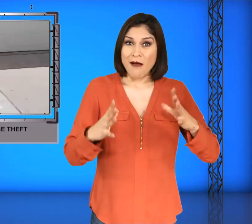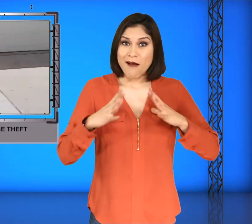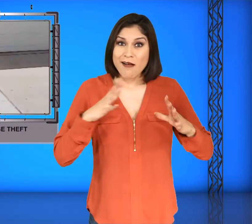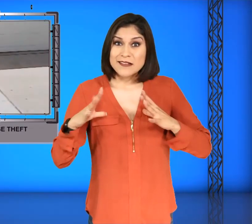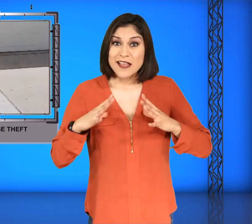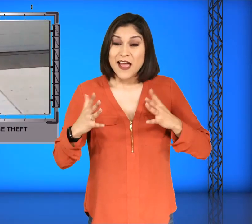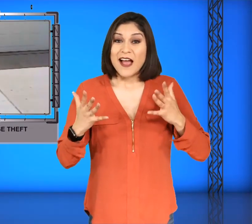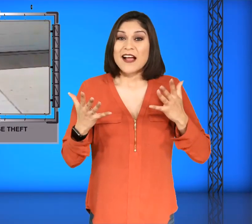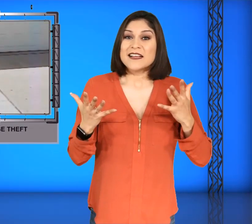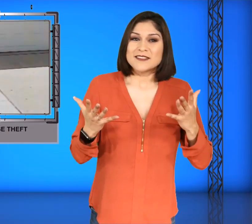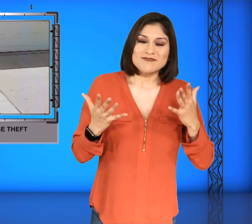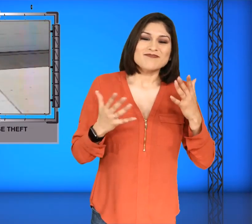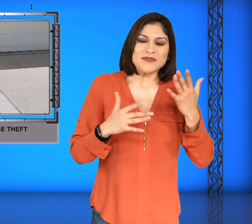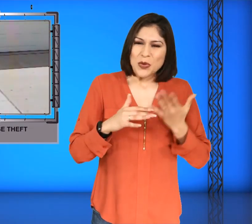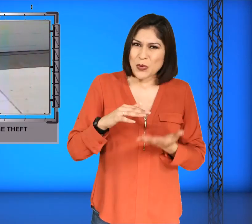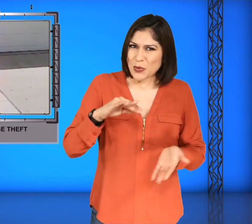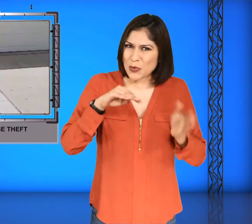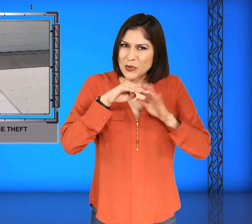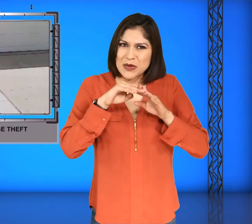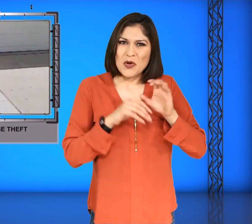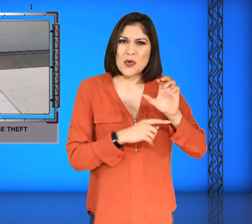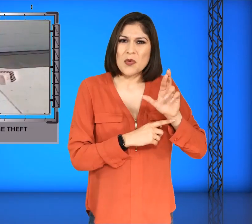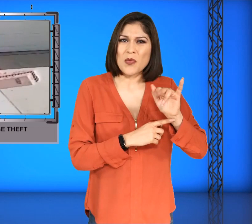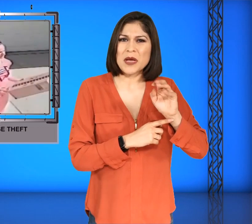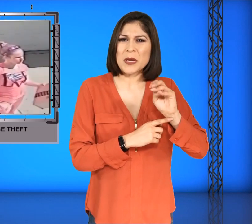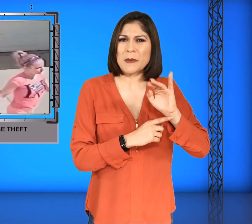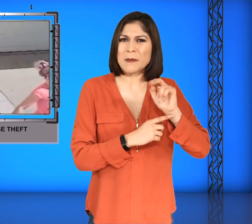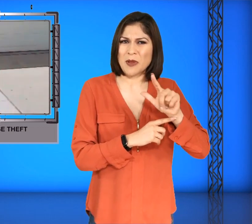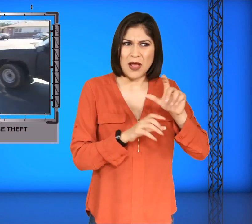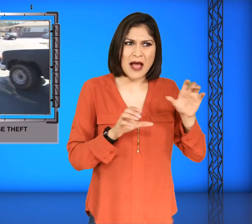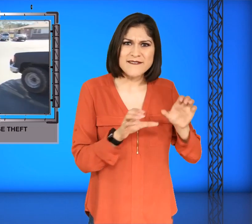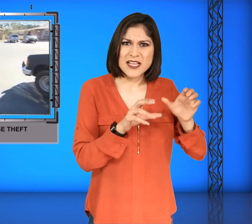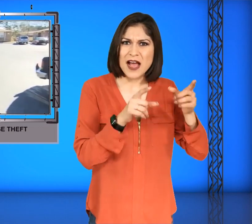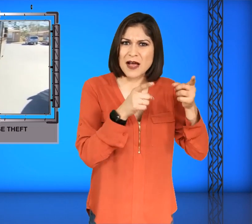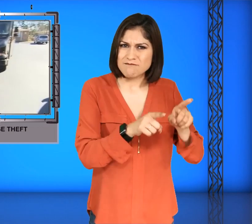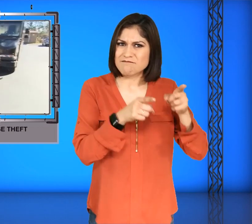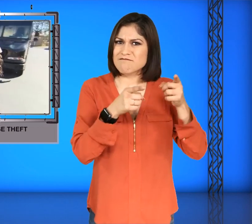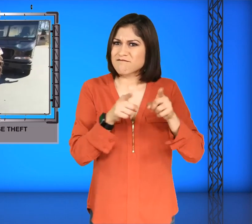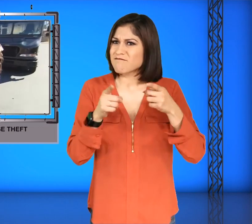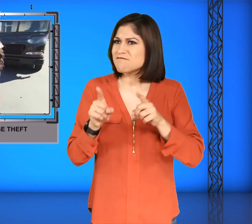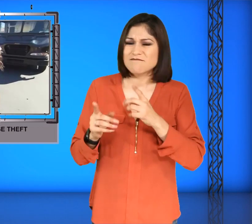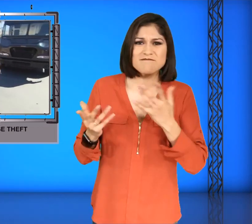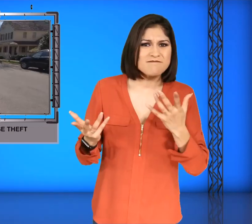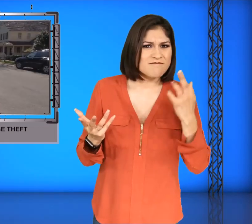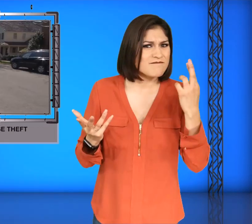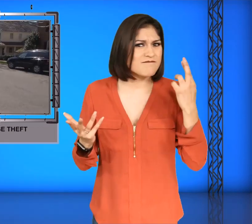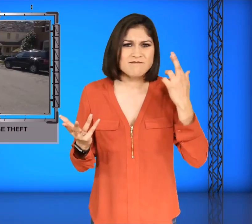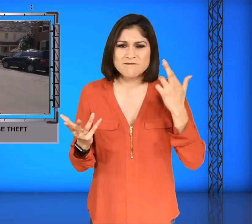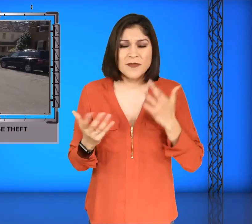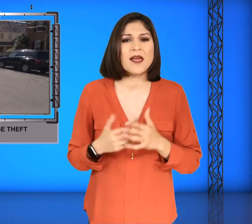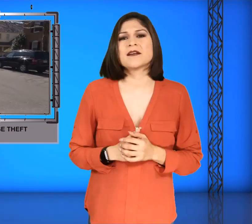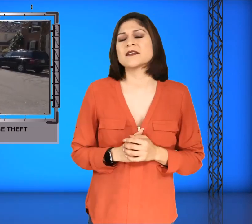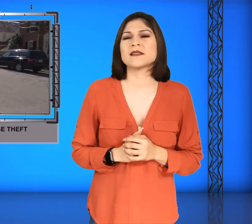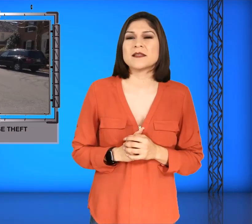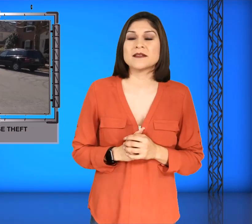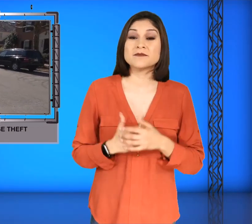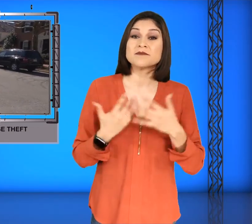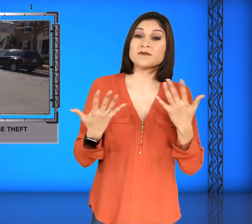The holidays are a prime season for criminals.